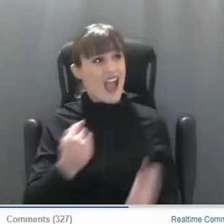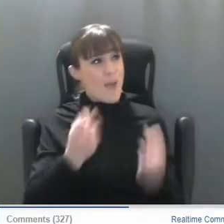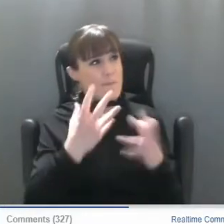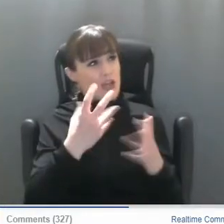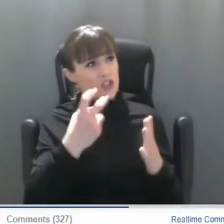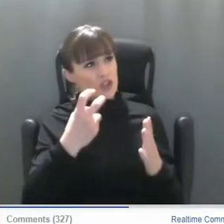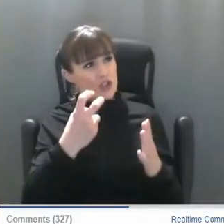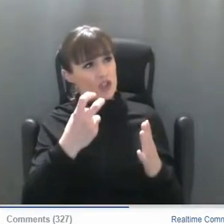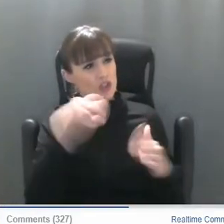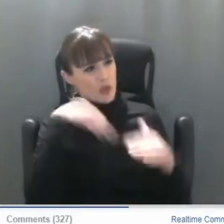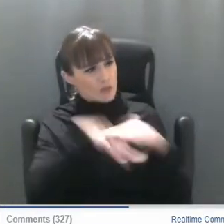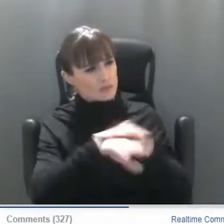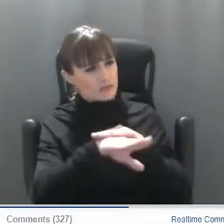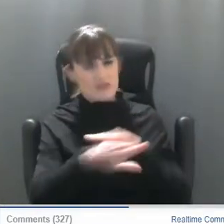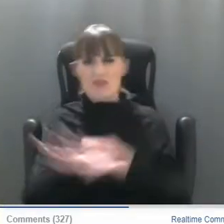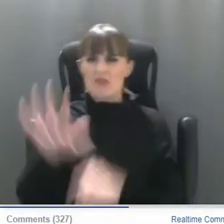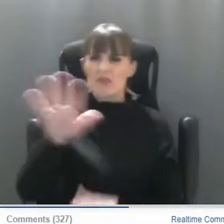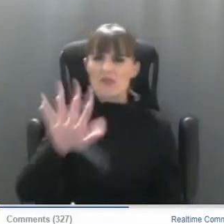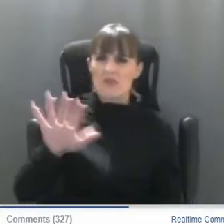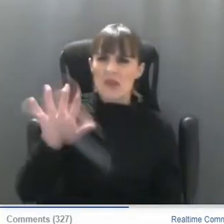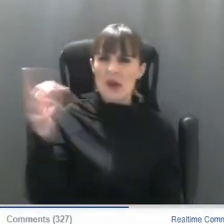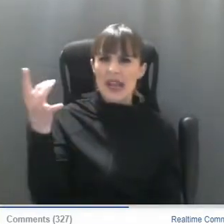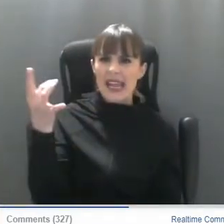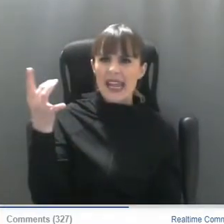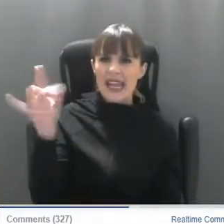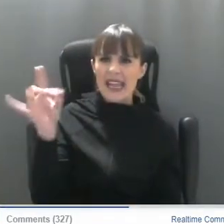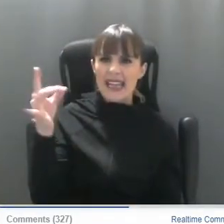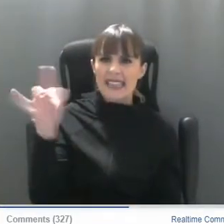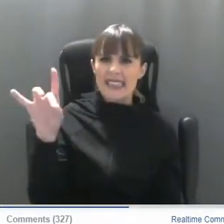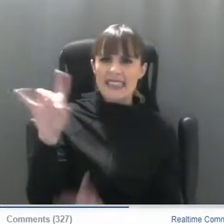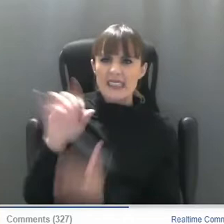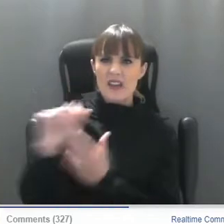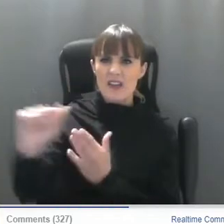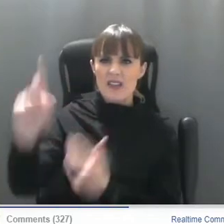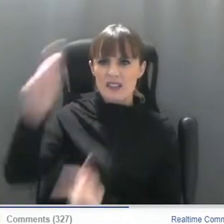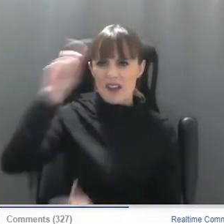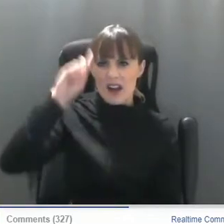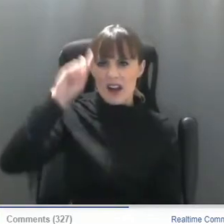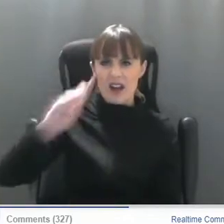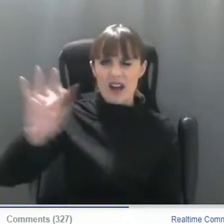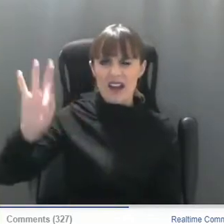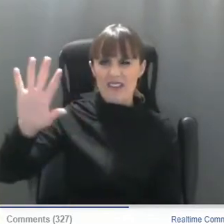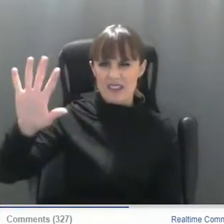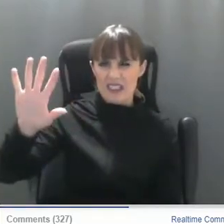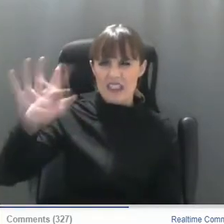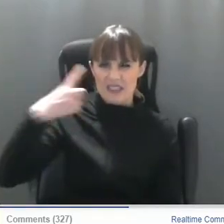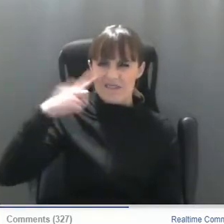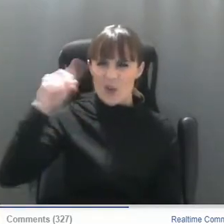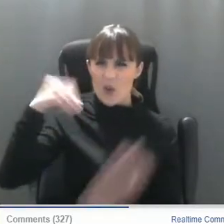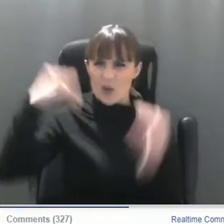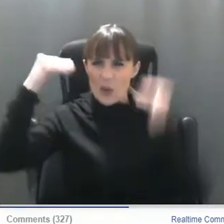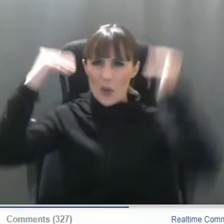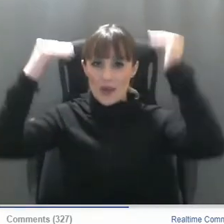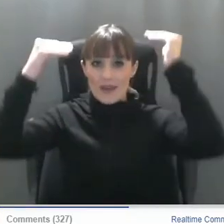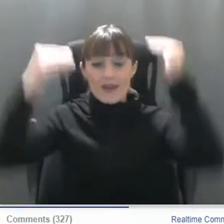think that's about $18.95 for an adult. Oh, Acara! Come say hi! Acara! Come say hi!